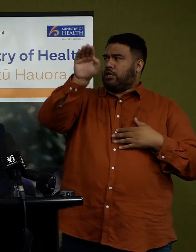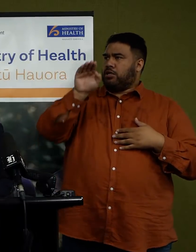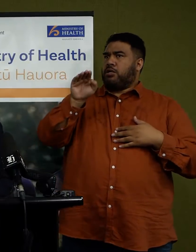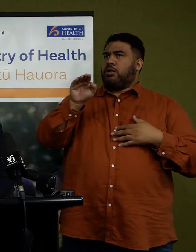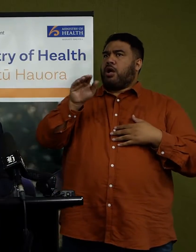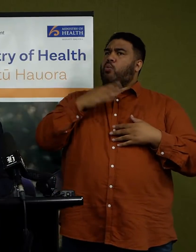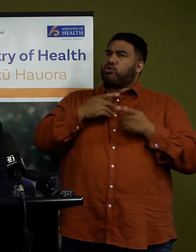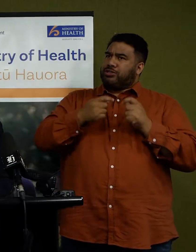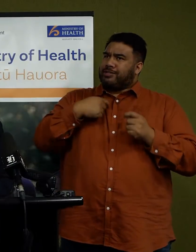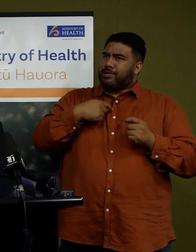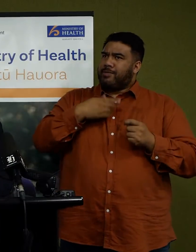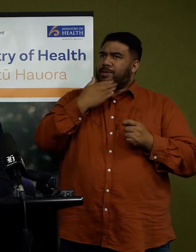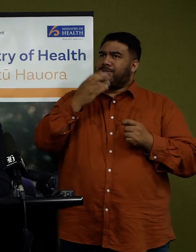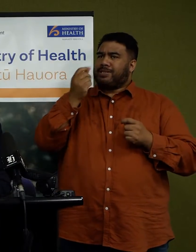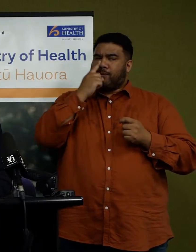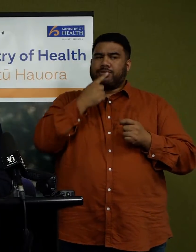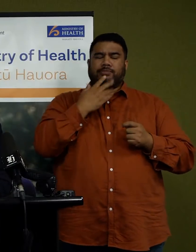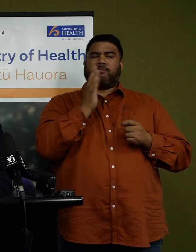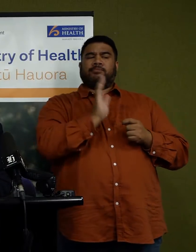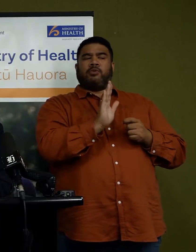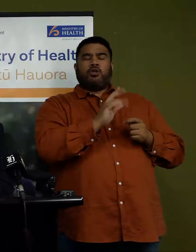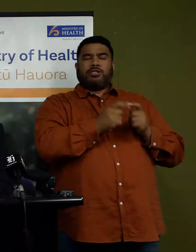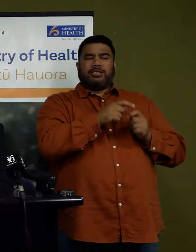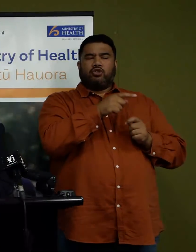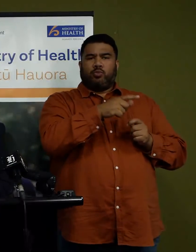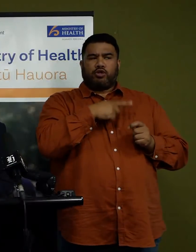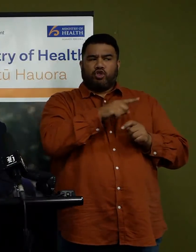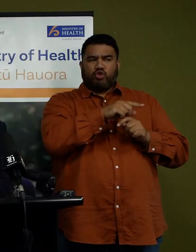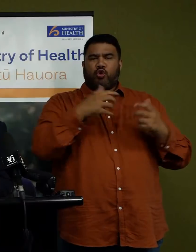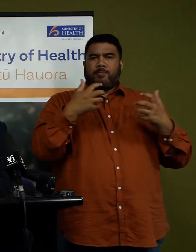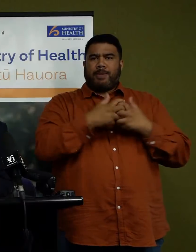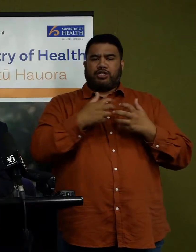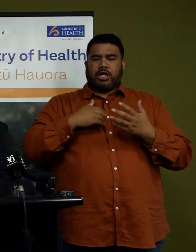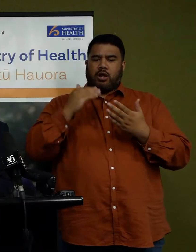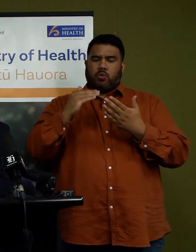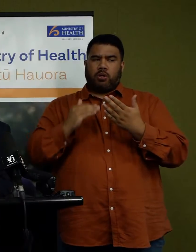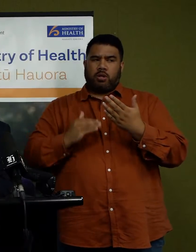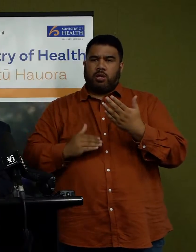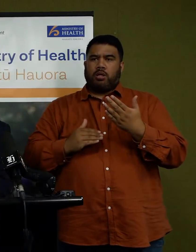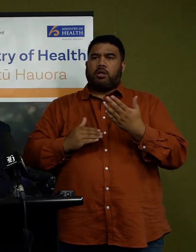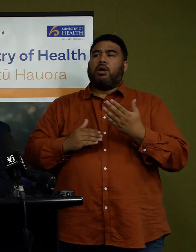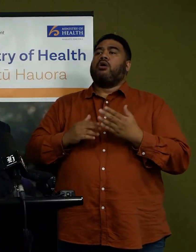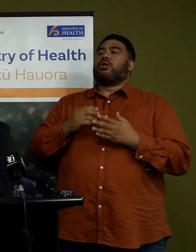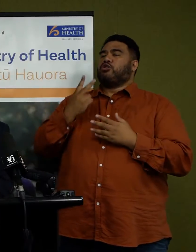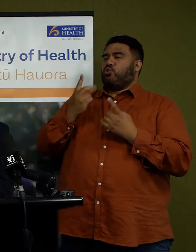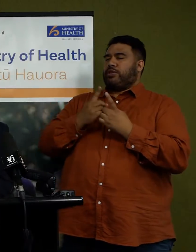Are we taking a precautionary approach [? in the New ?] [? Zealand case ?] . So two comments to make there-- first of all,